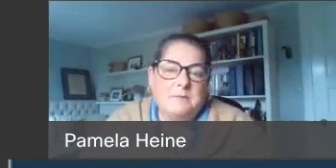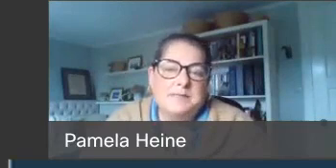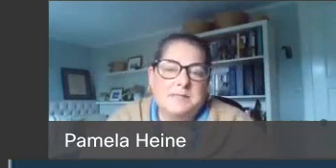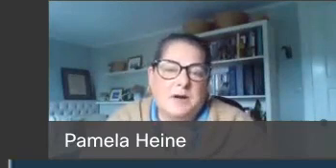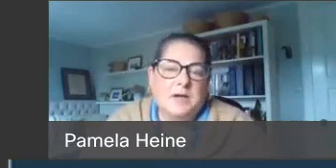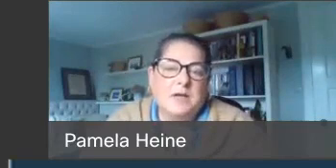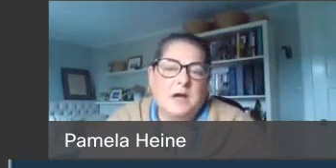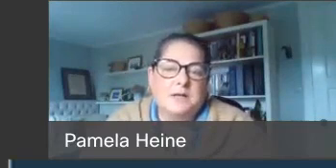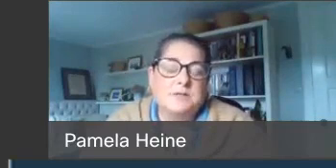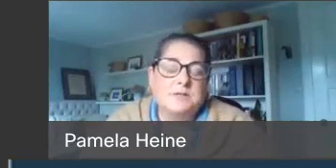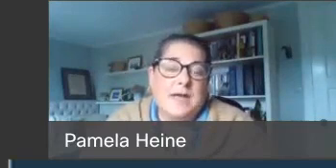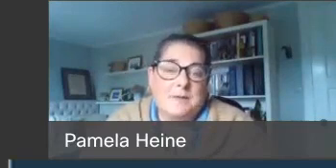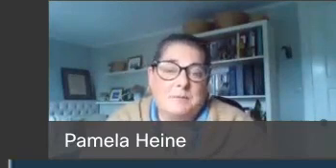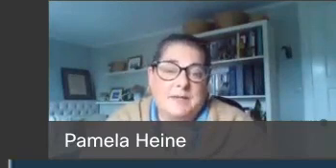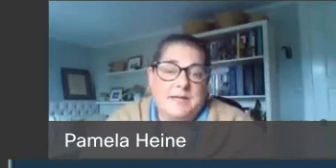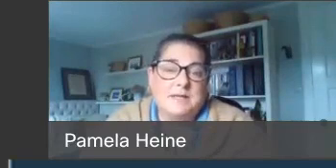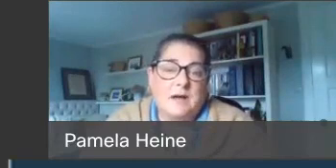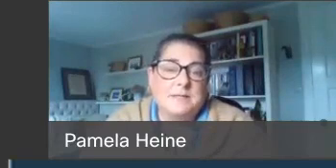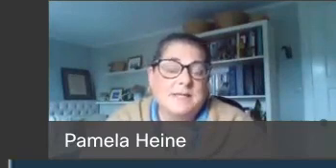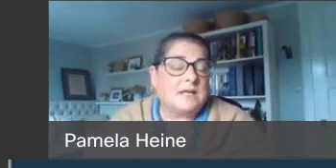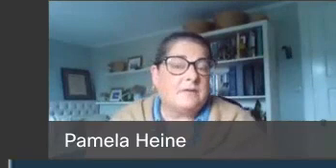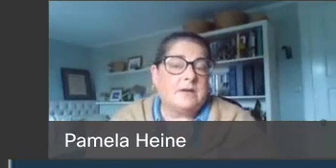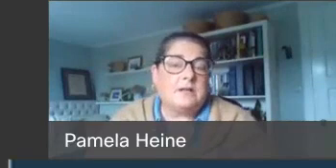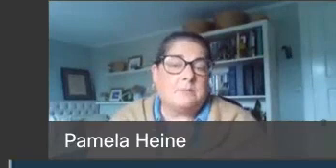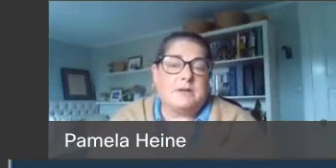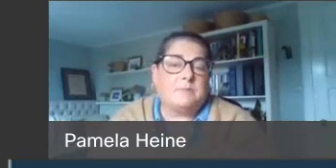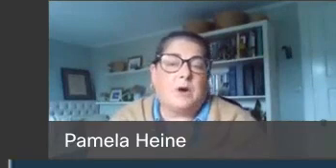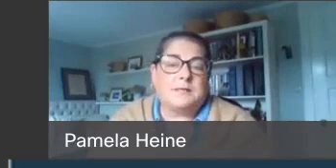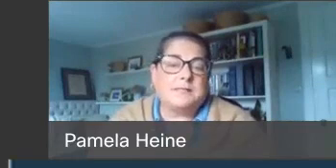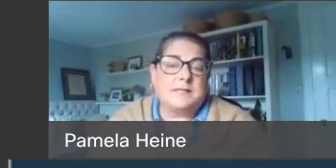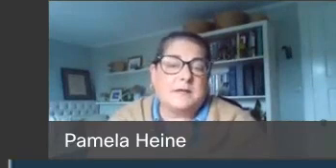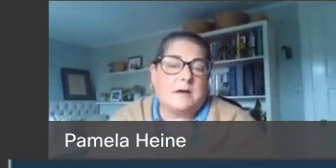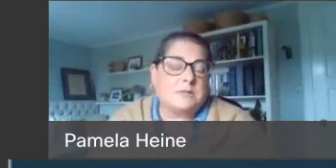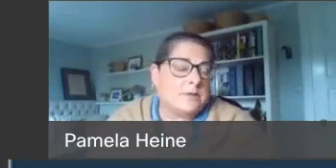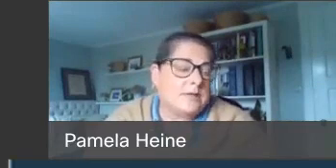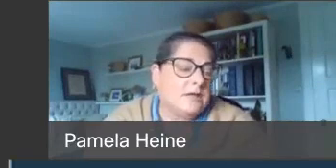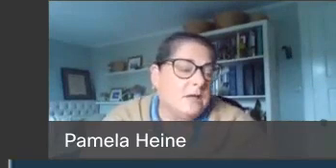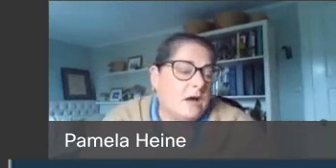the MSR to the applicant. It sounds like a very collaborative process between